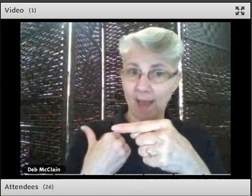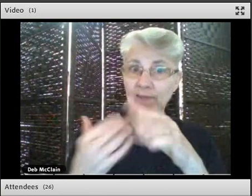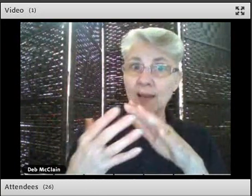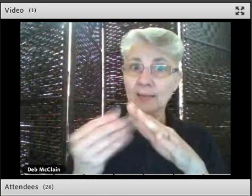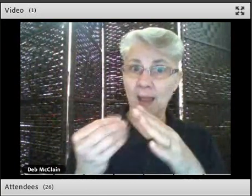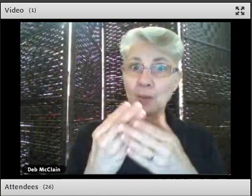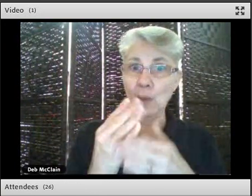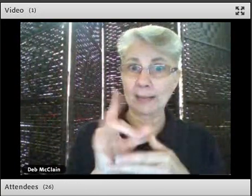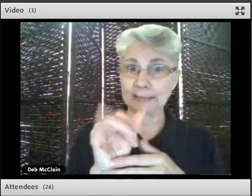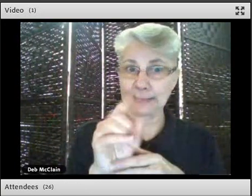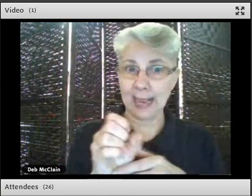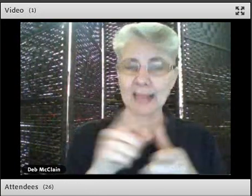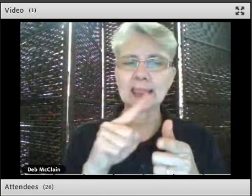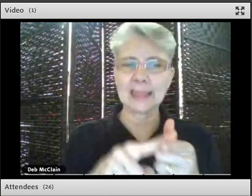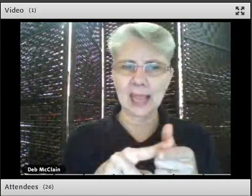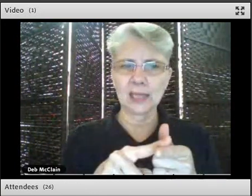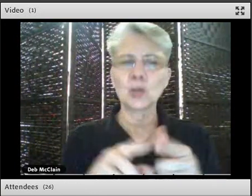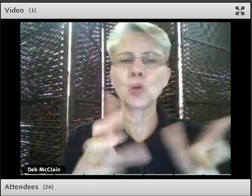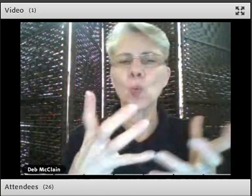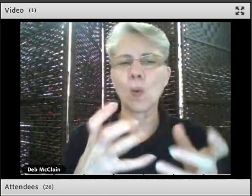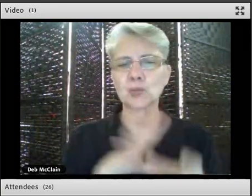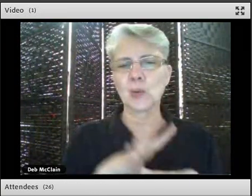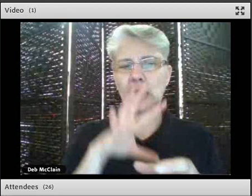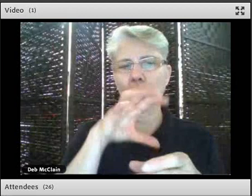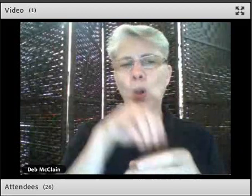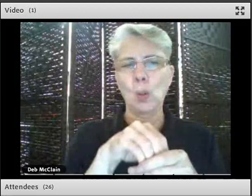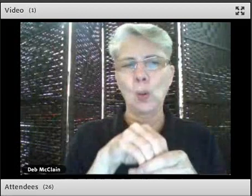If the "C" date is different and more recent,